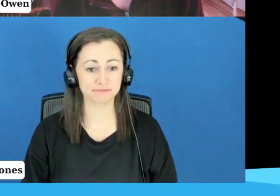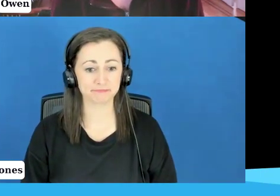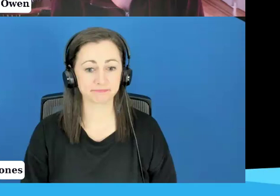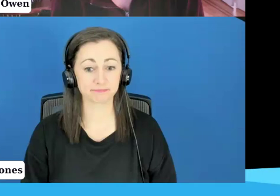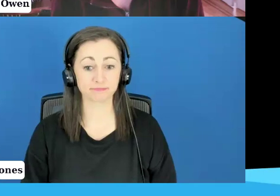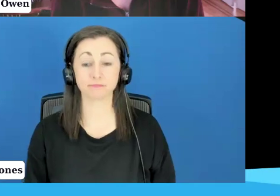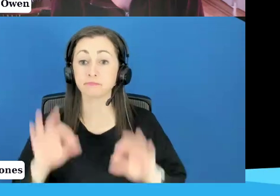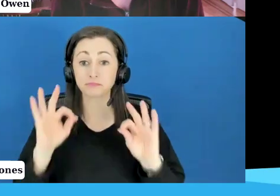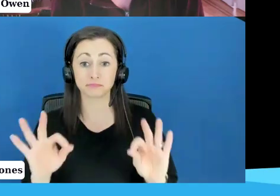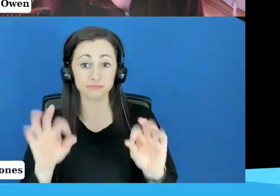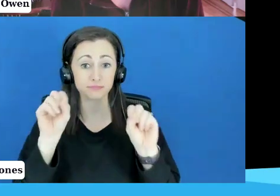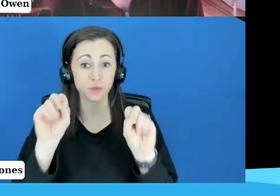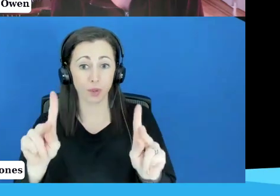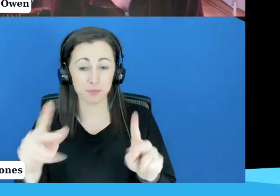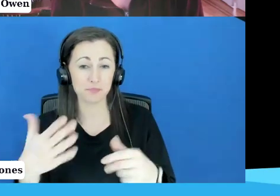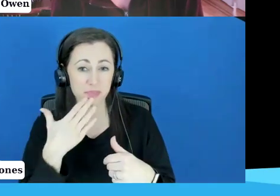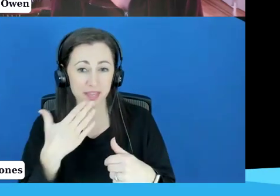Okay, thank you so much, Jessie and Anna.